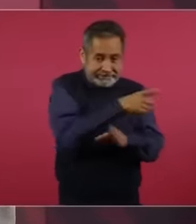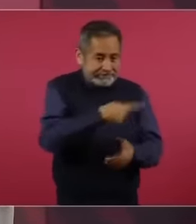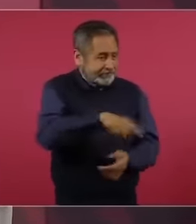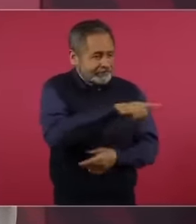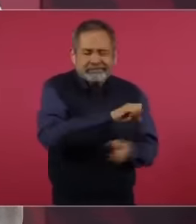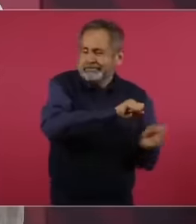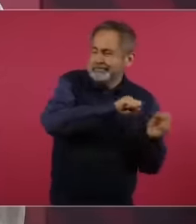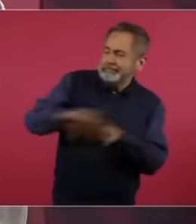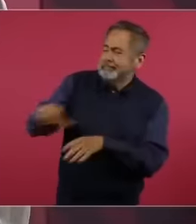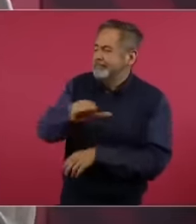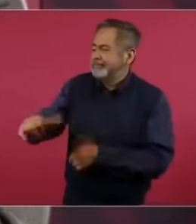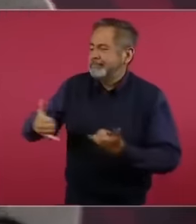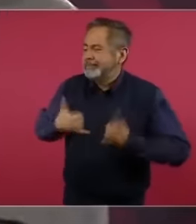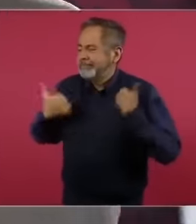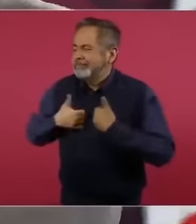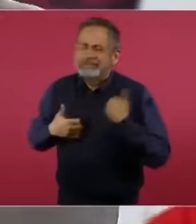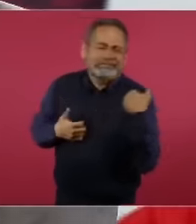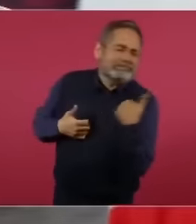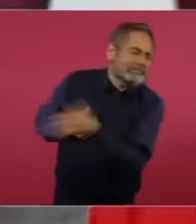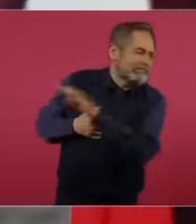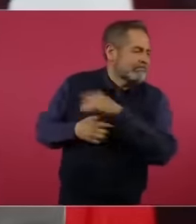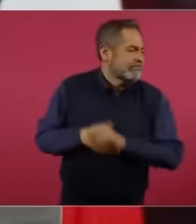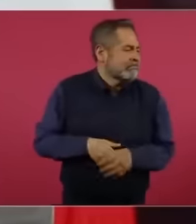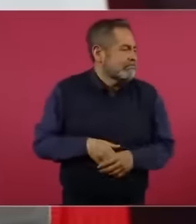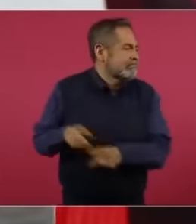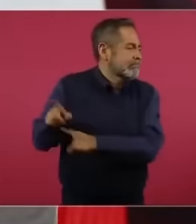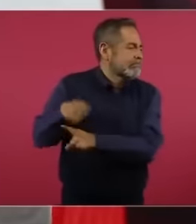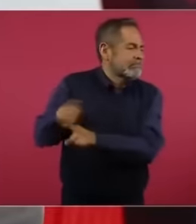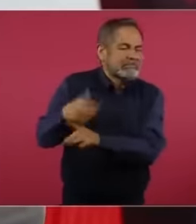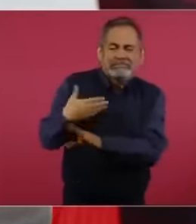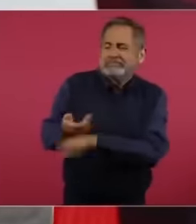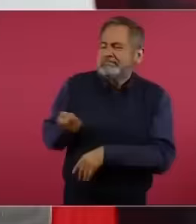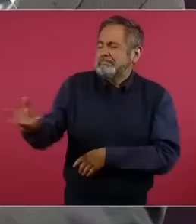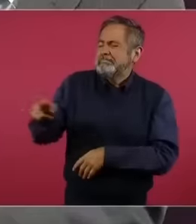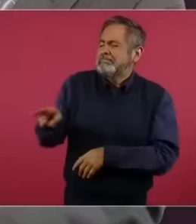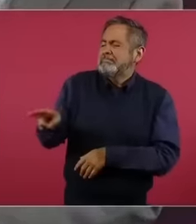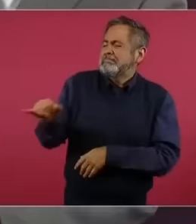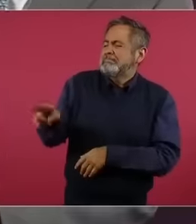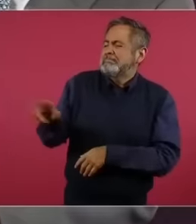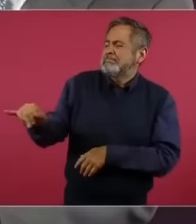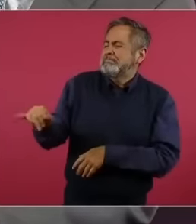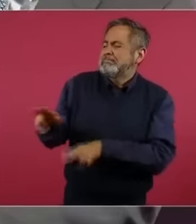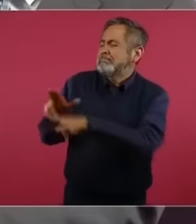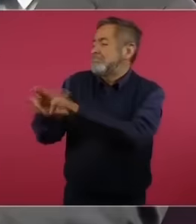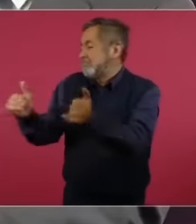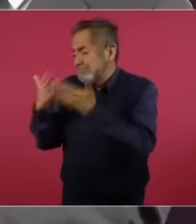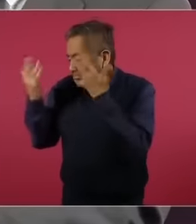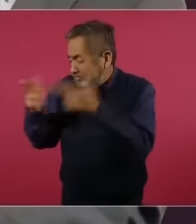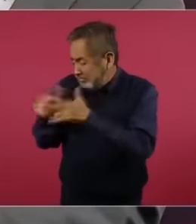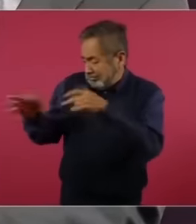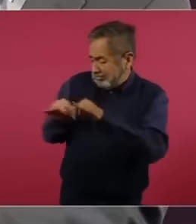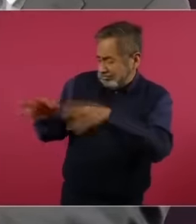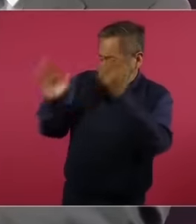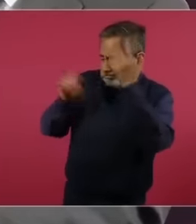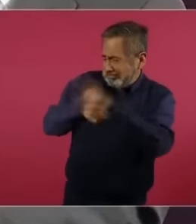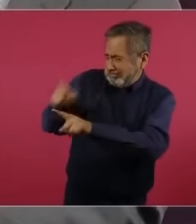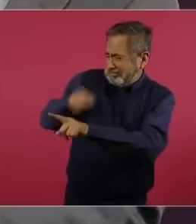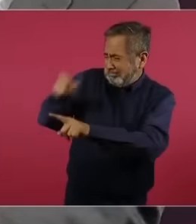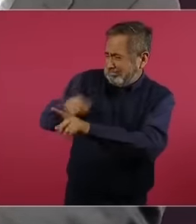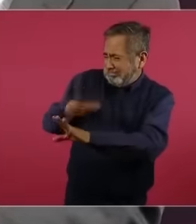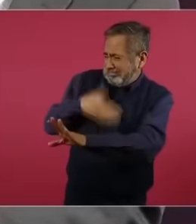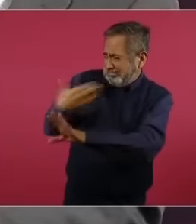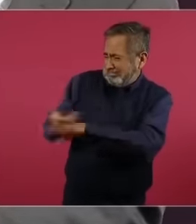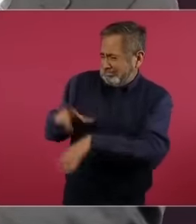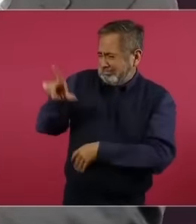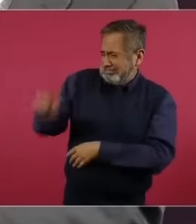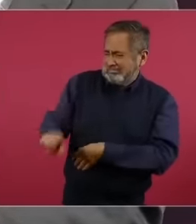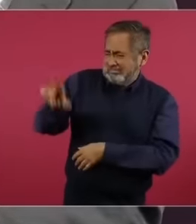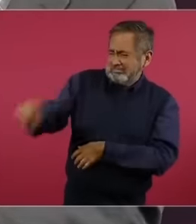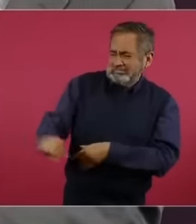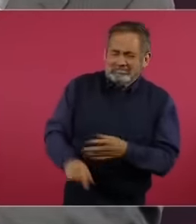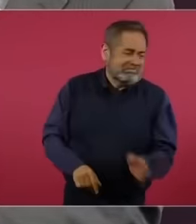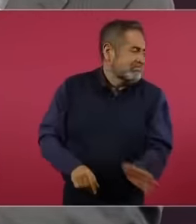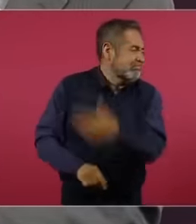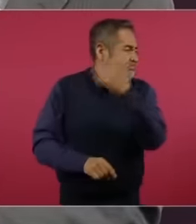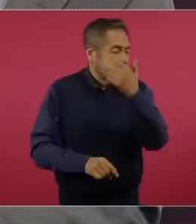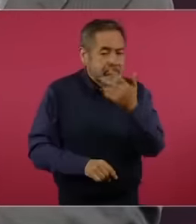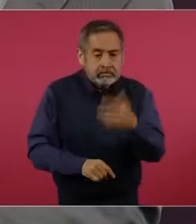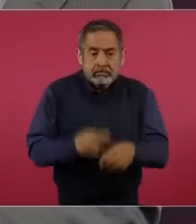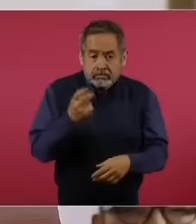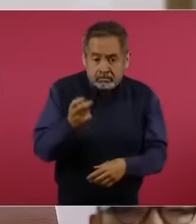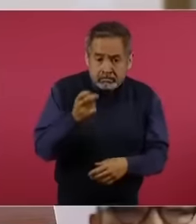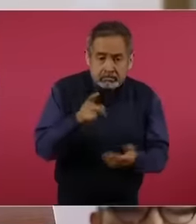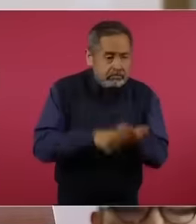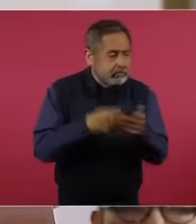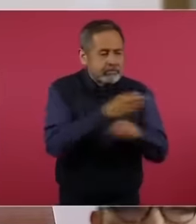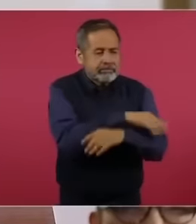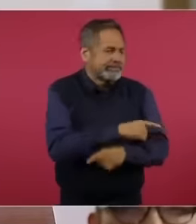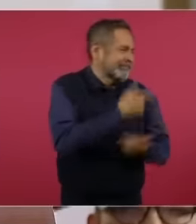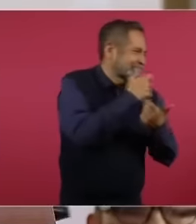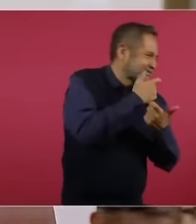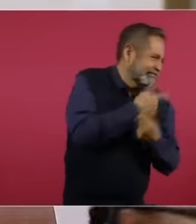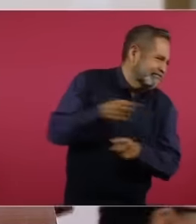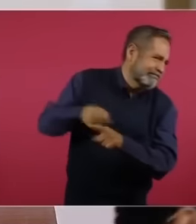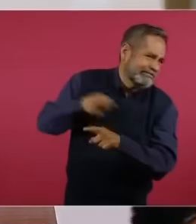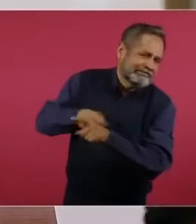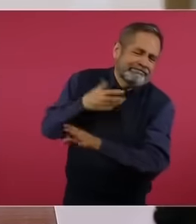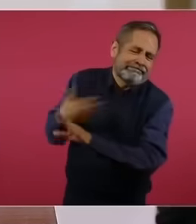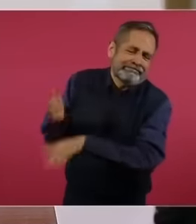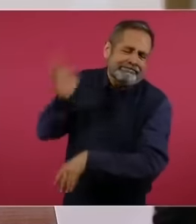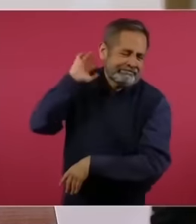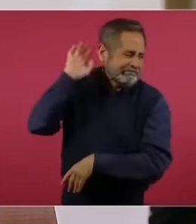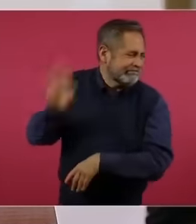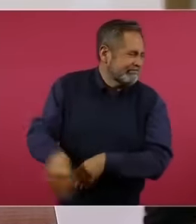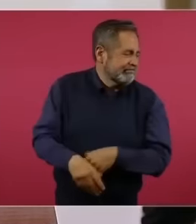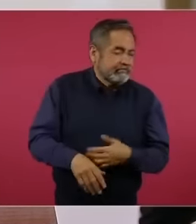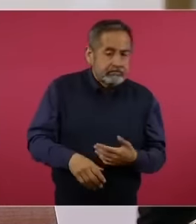was call them in a derogatory way NEETs who neither study nor work insult them insult them and laugh